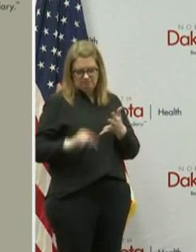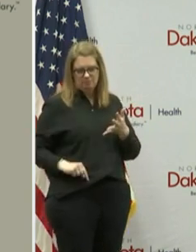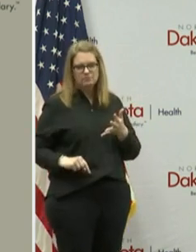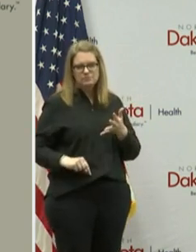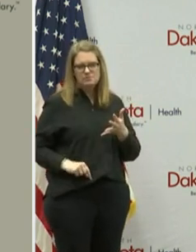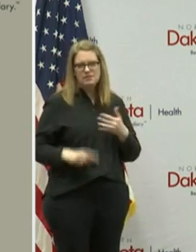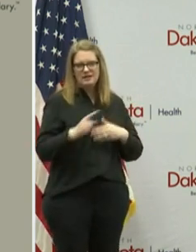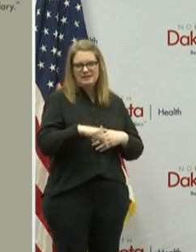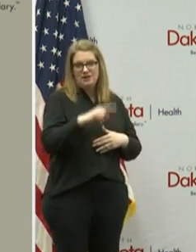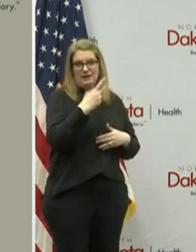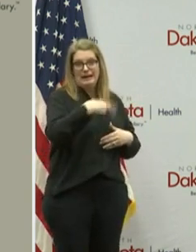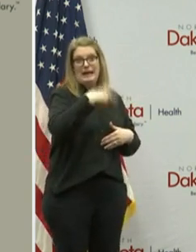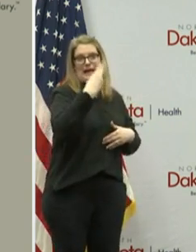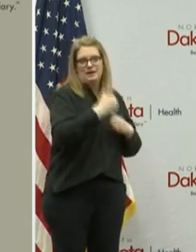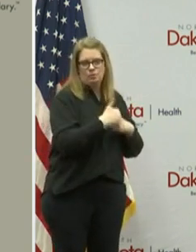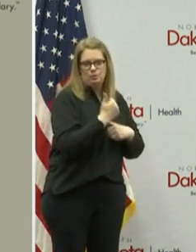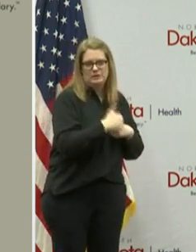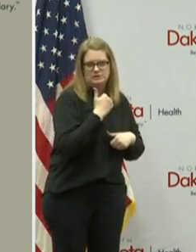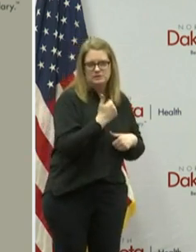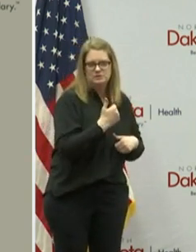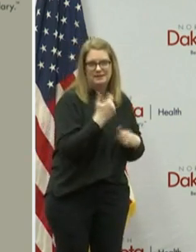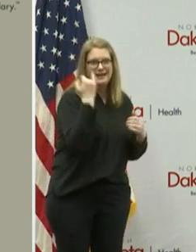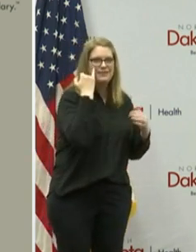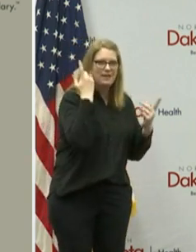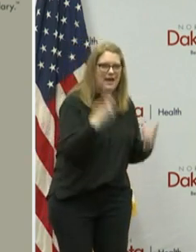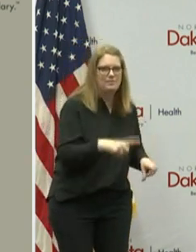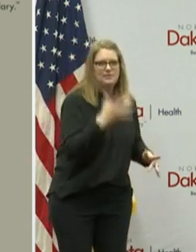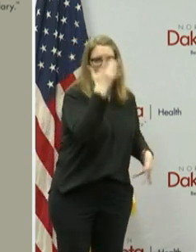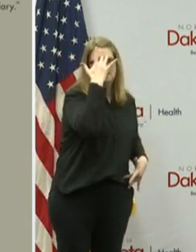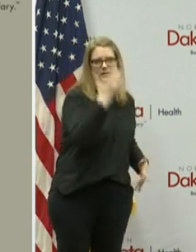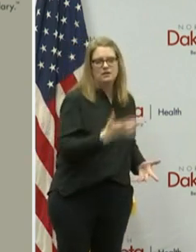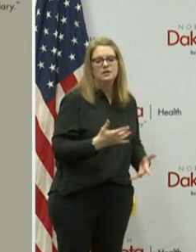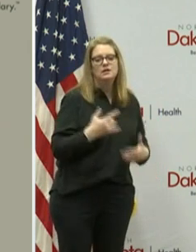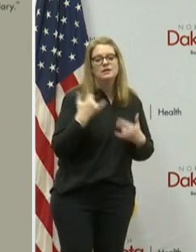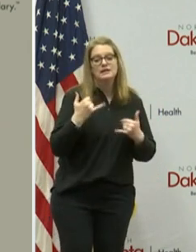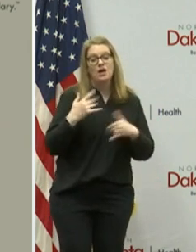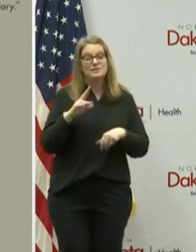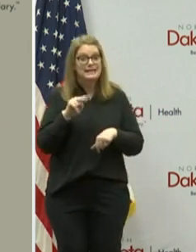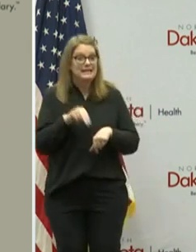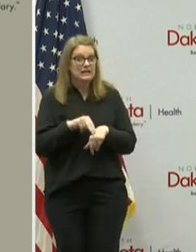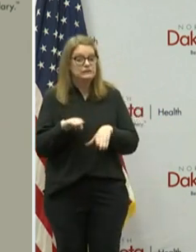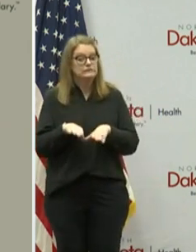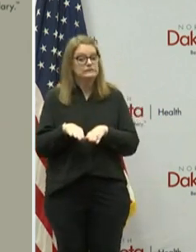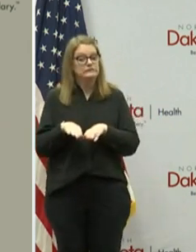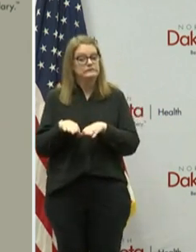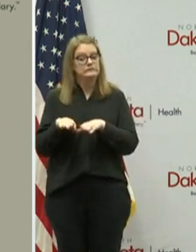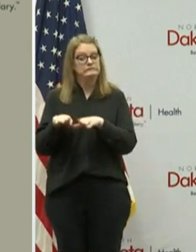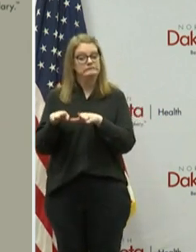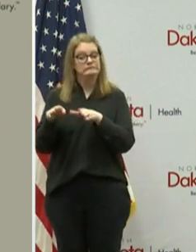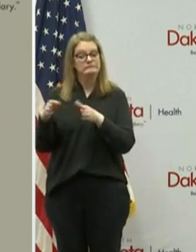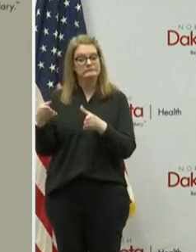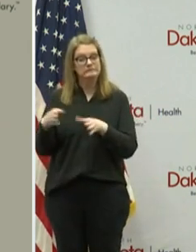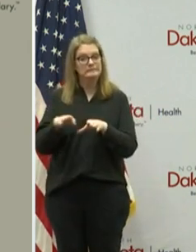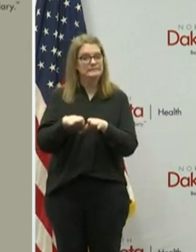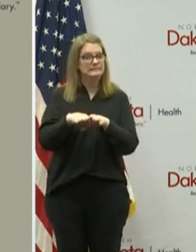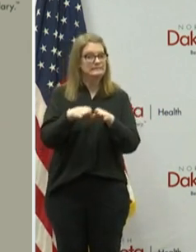SMOKER, ALSO HAS DIABETES AND OVER THE AGE OF 65. BUT THESE ARE UNDERLYING HEALTH CONDITION THAT PUT THESE PEOPLE